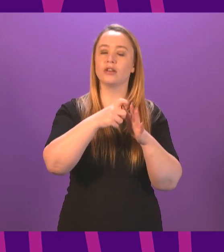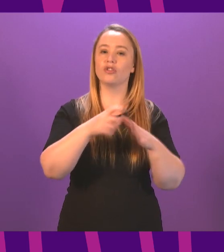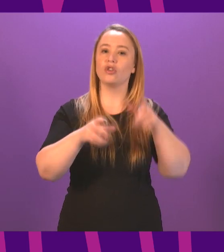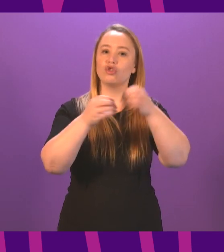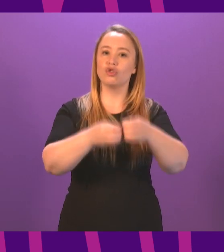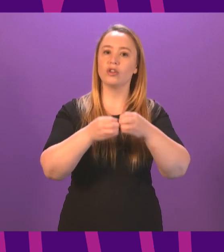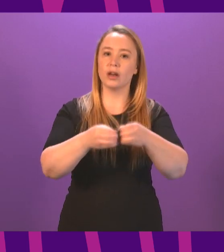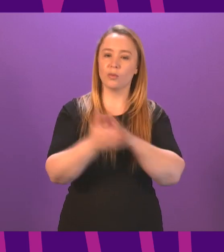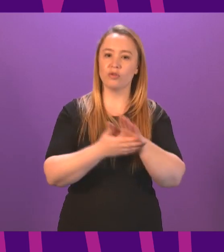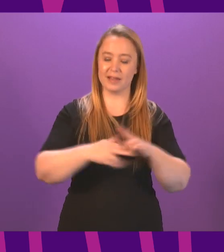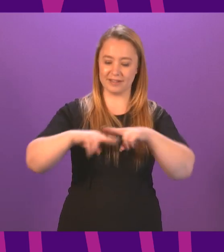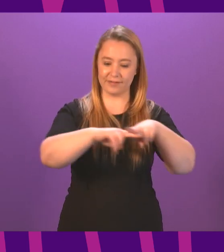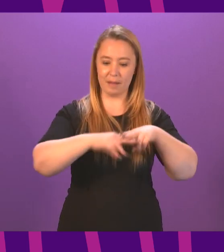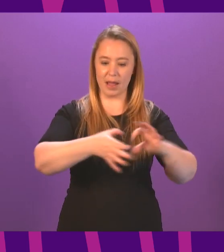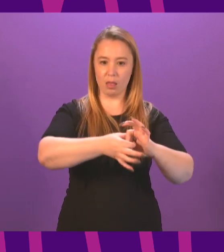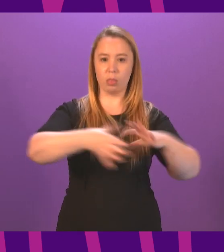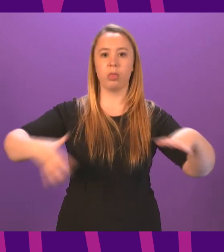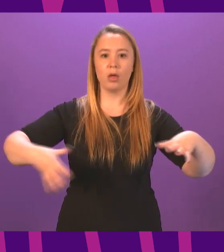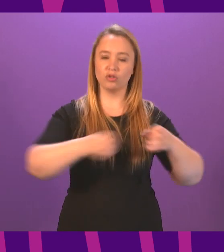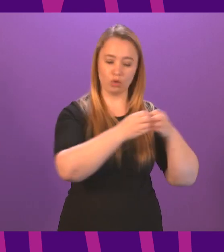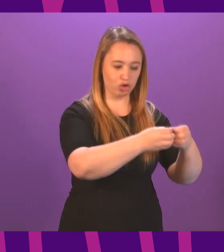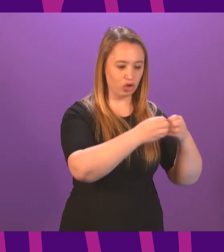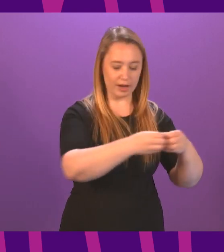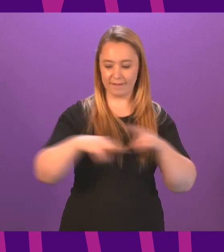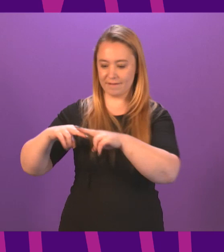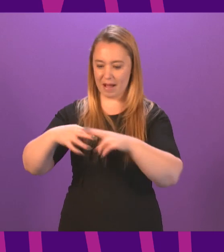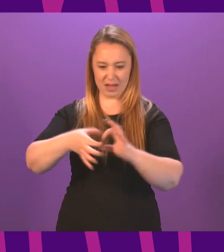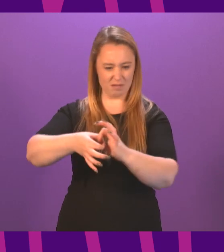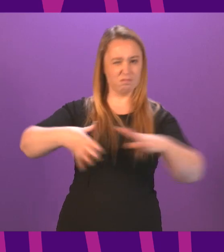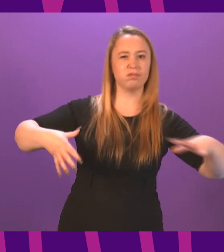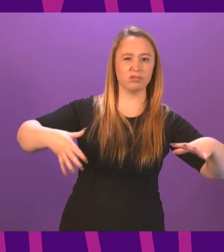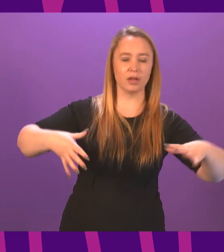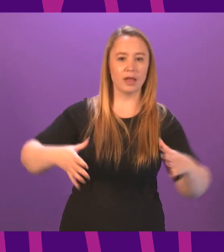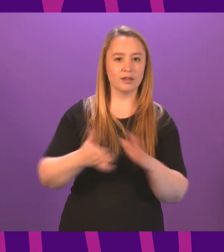face additional barriers to success due to financial pressure, accommodation challenges